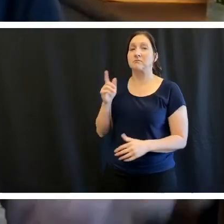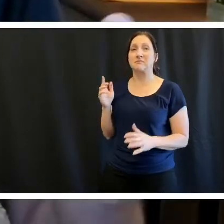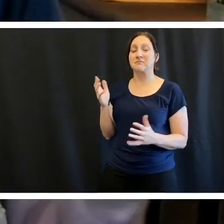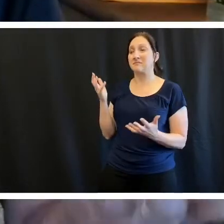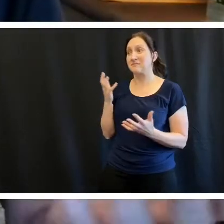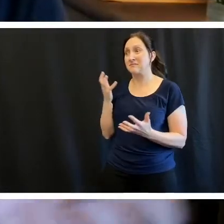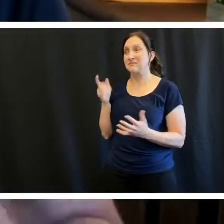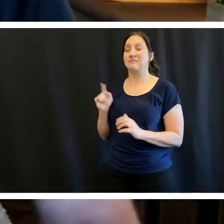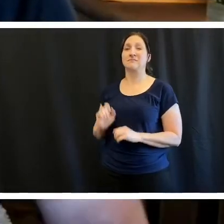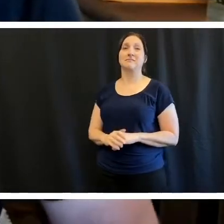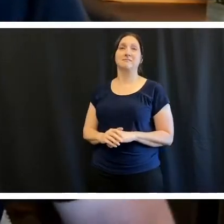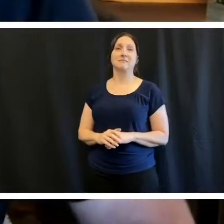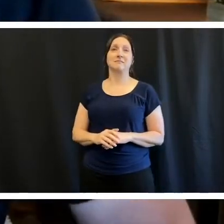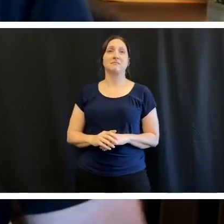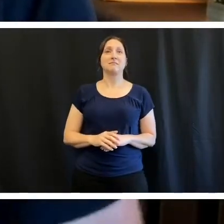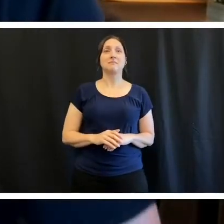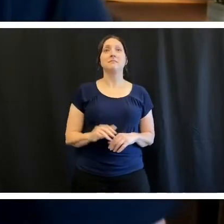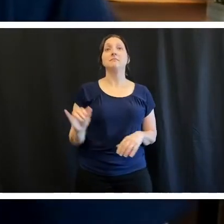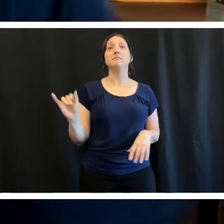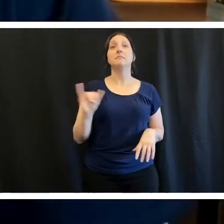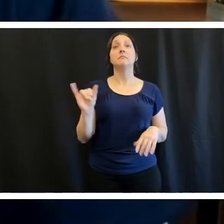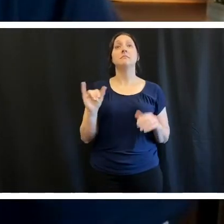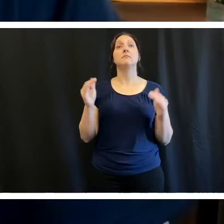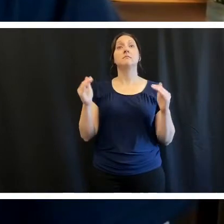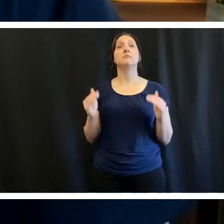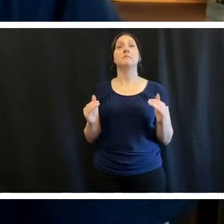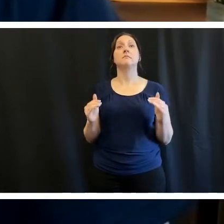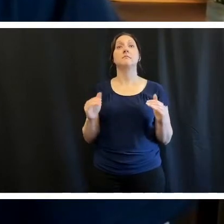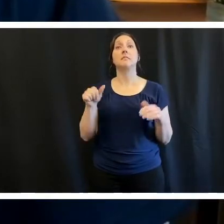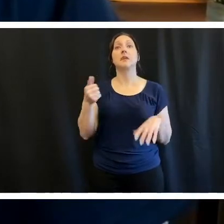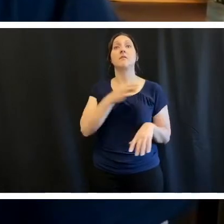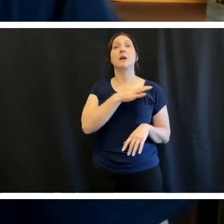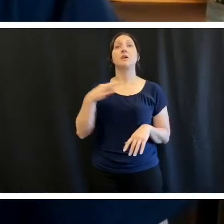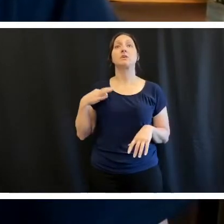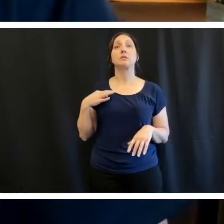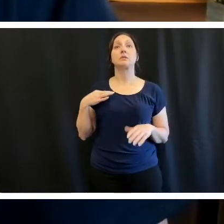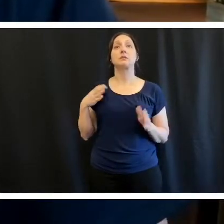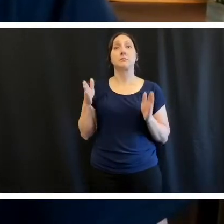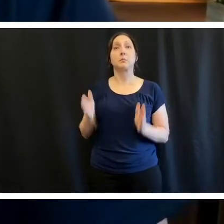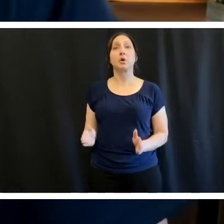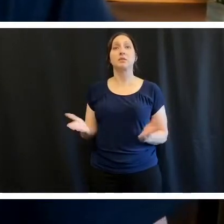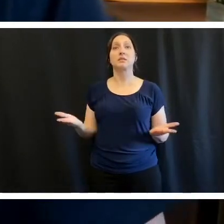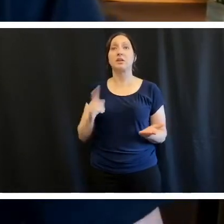Another amazing faculty member here at Lamar University is Dr.Tilisa Thibodeaux.